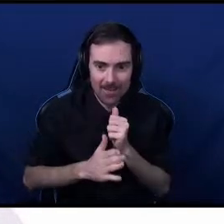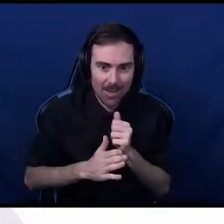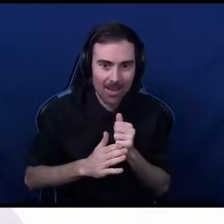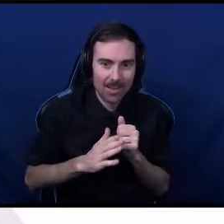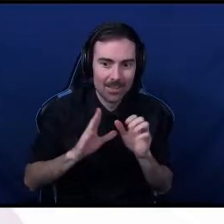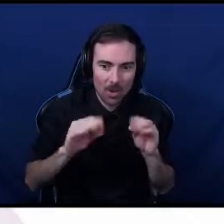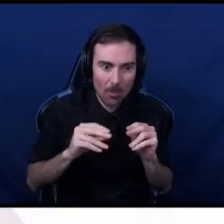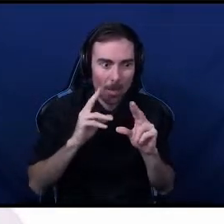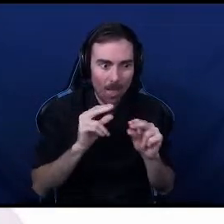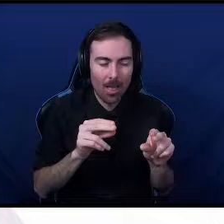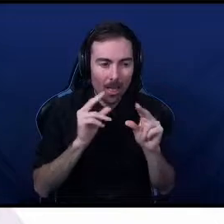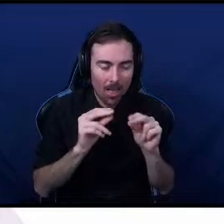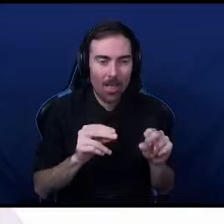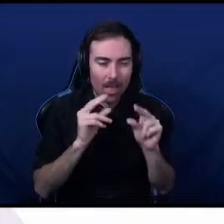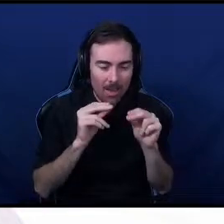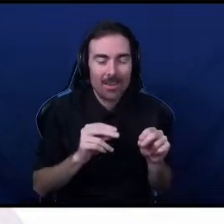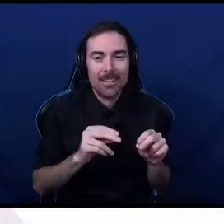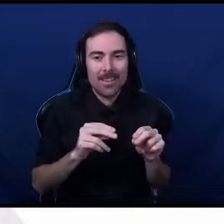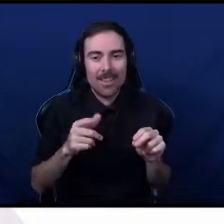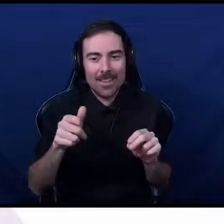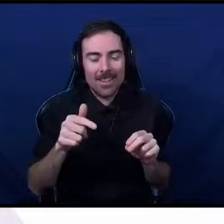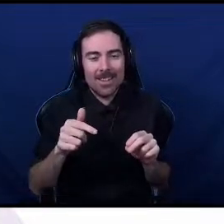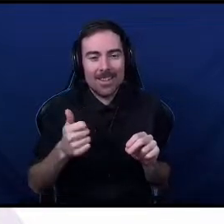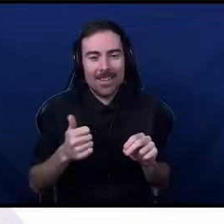especially since I've prepared actually intended some questions